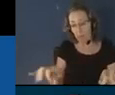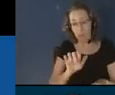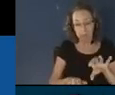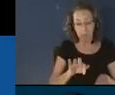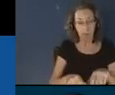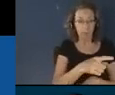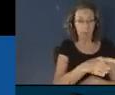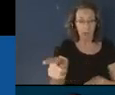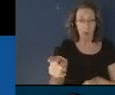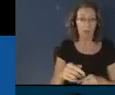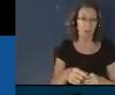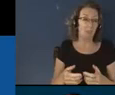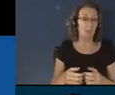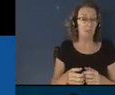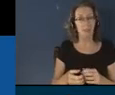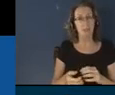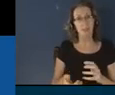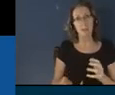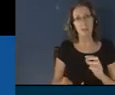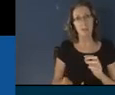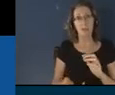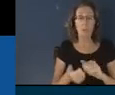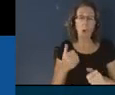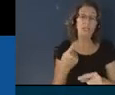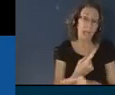It's probably going to be the most time the most accurate because you'll be able to change